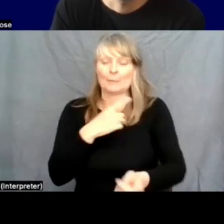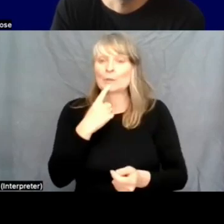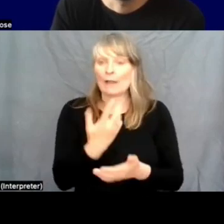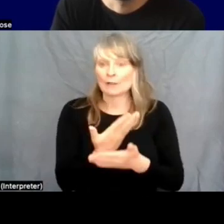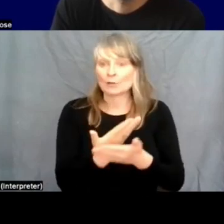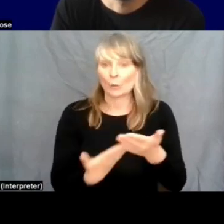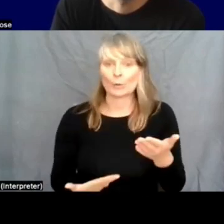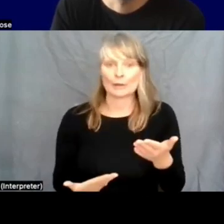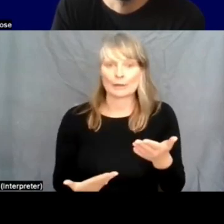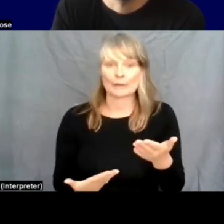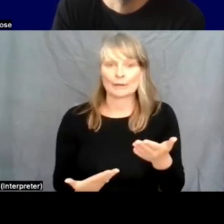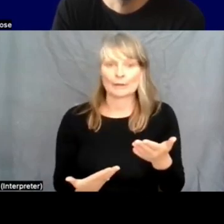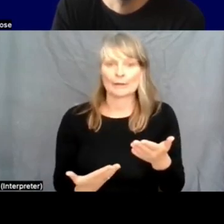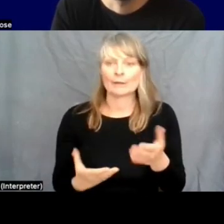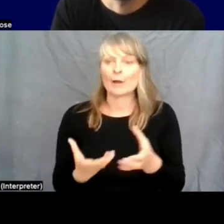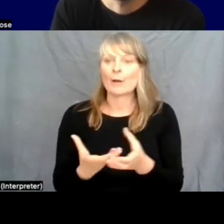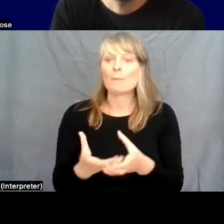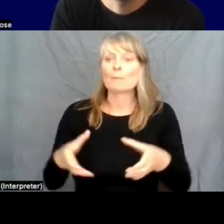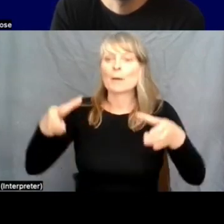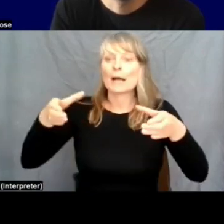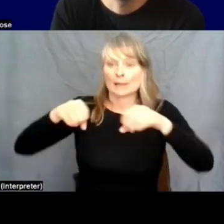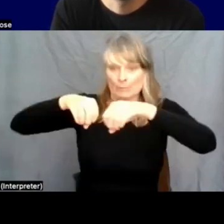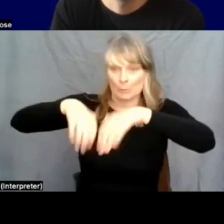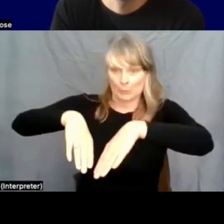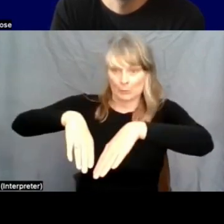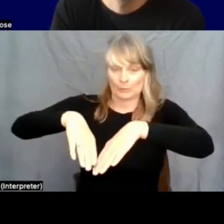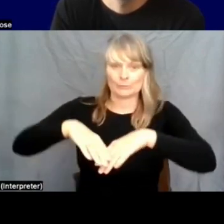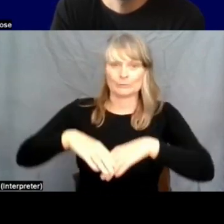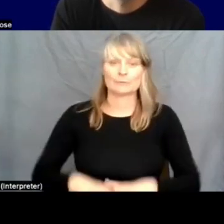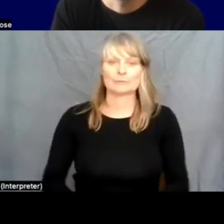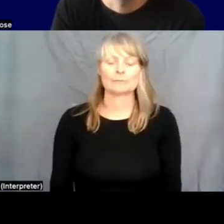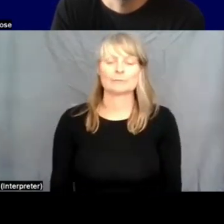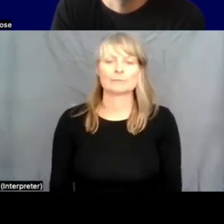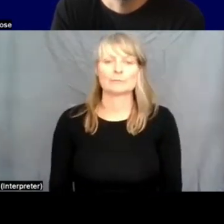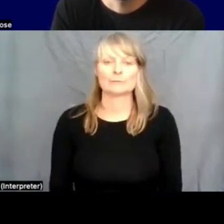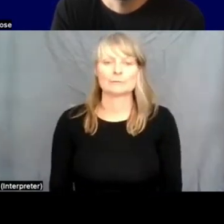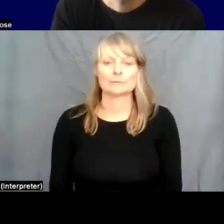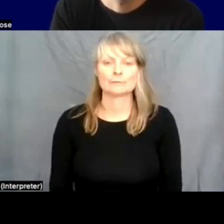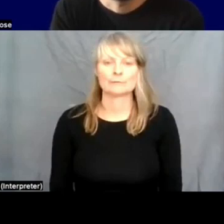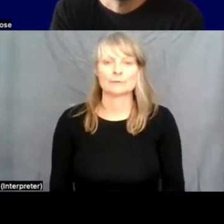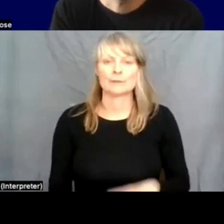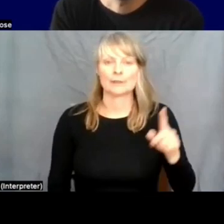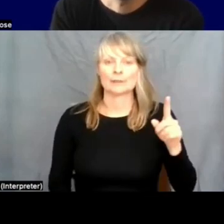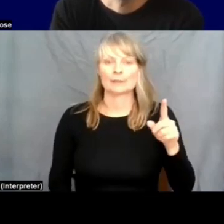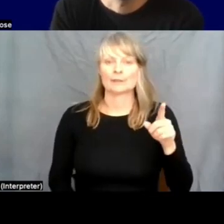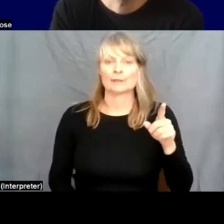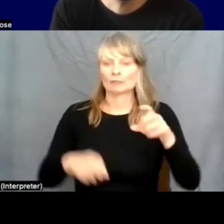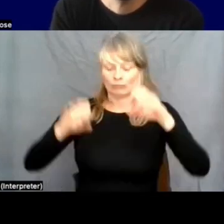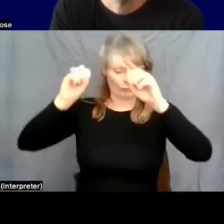Now we are going to pop it back in the bucket, the bucket is down here. She drops it unceremoniously in to the bucket.